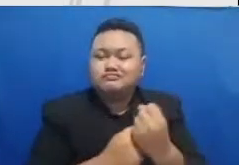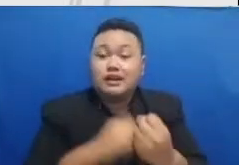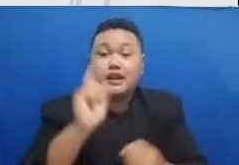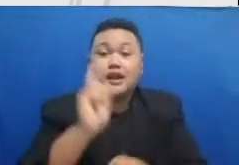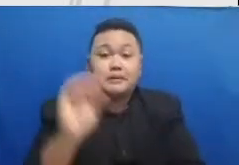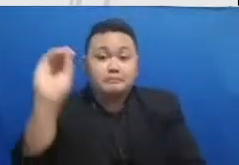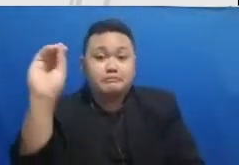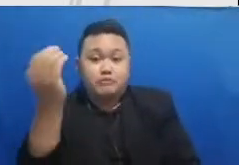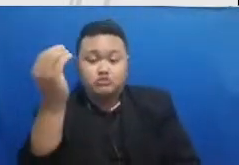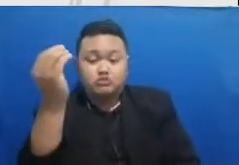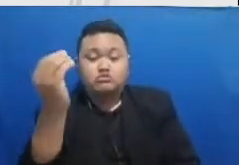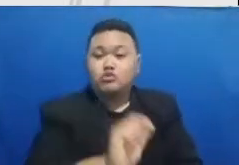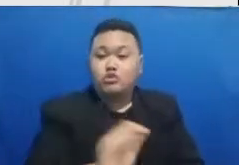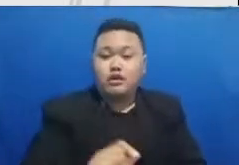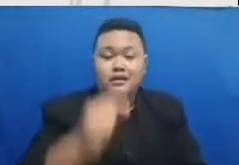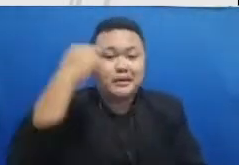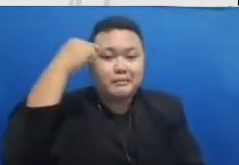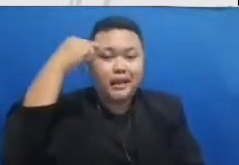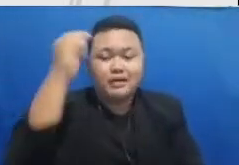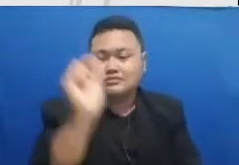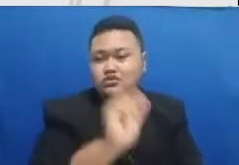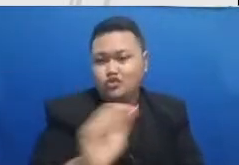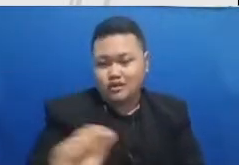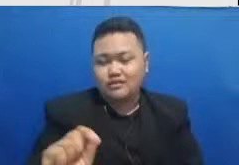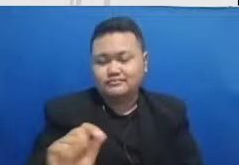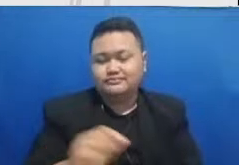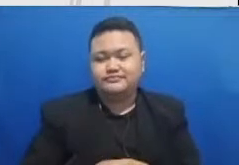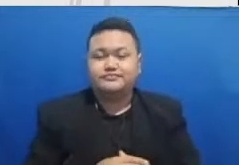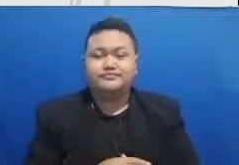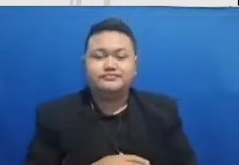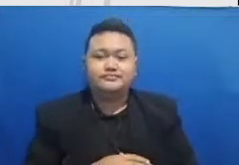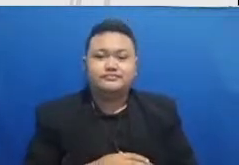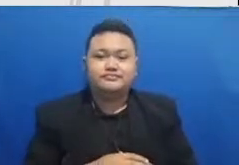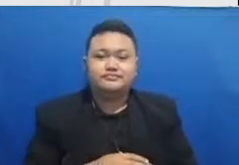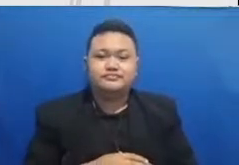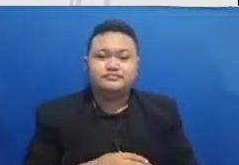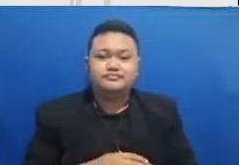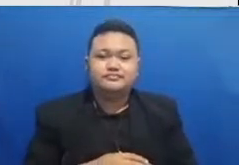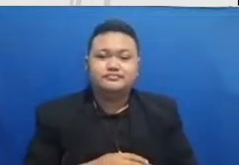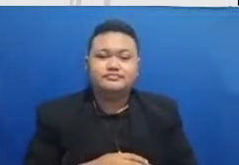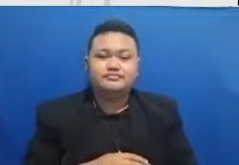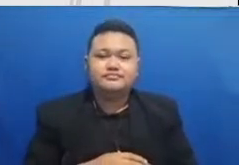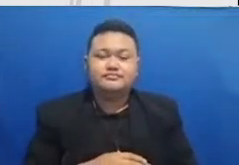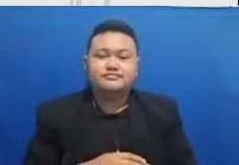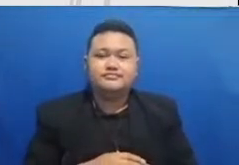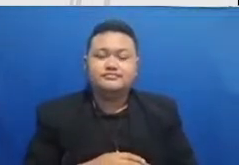that will look quite extreme is the vision and mission of the school's education usually changes,